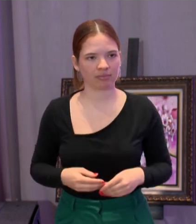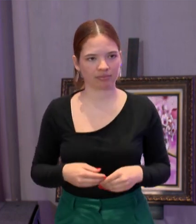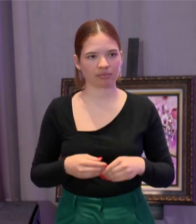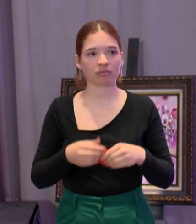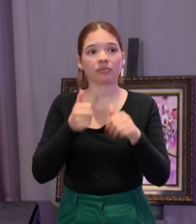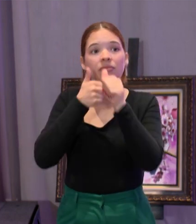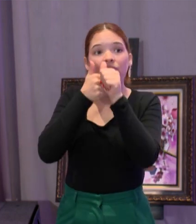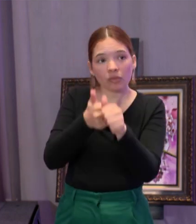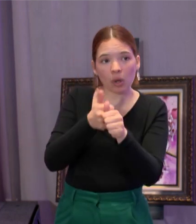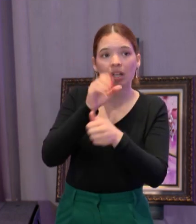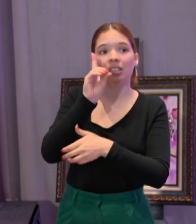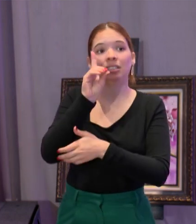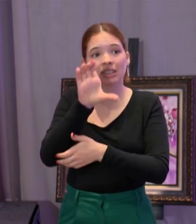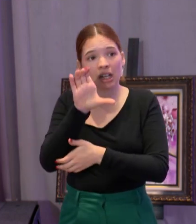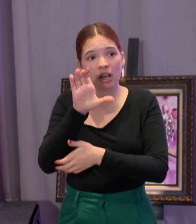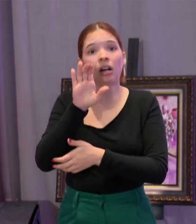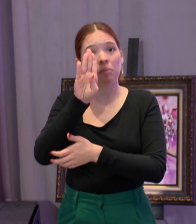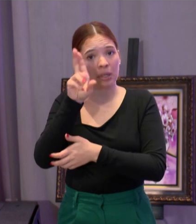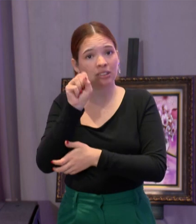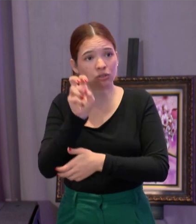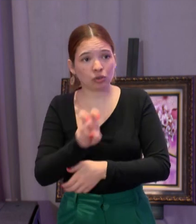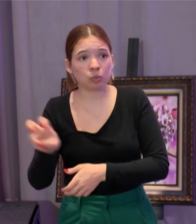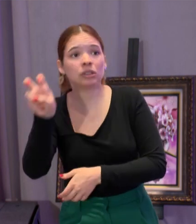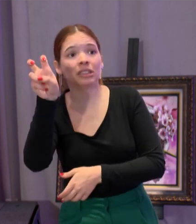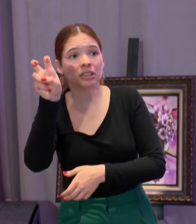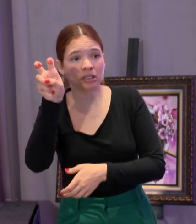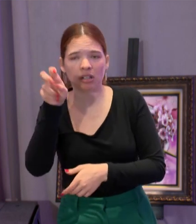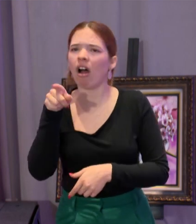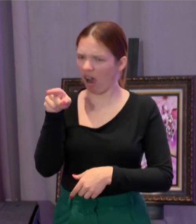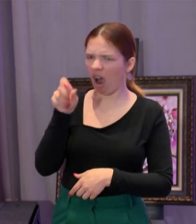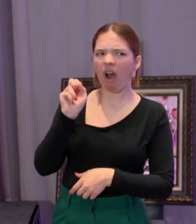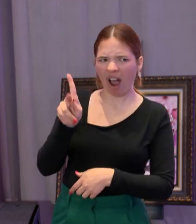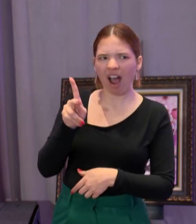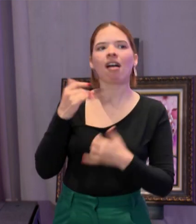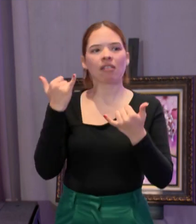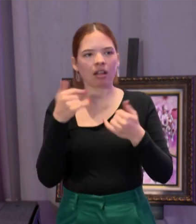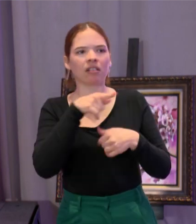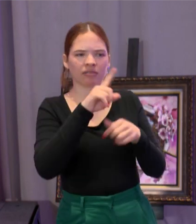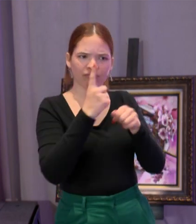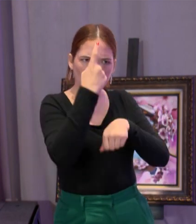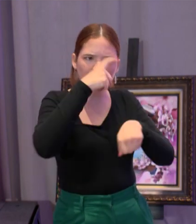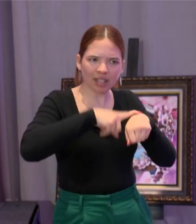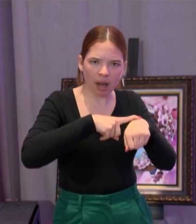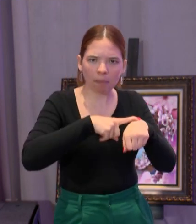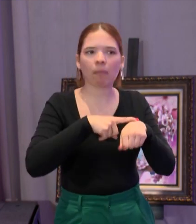LEAD FROM THE BUS TOUR AND WE'RE VERY EXCITED THAT THIS YEAR, FOR